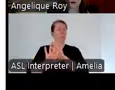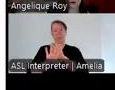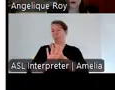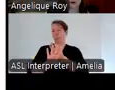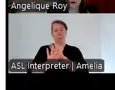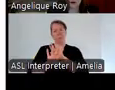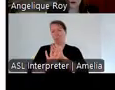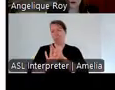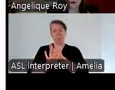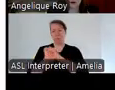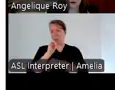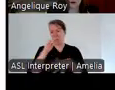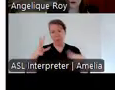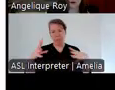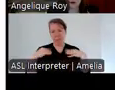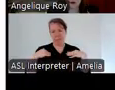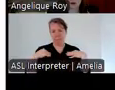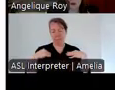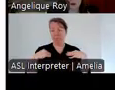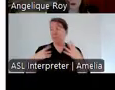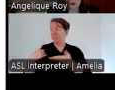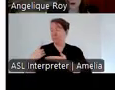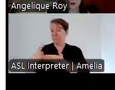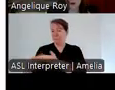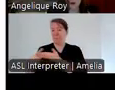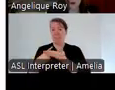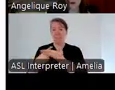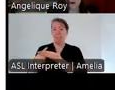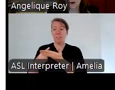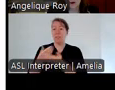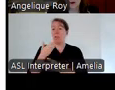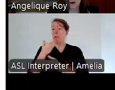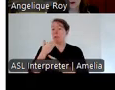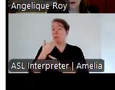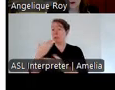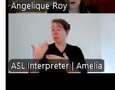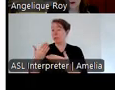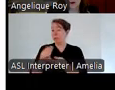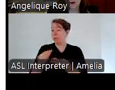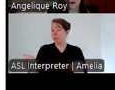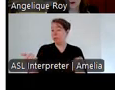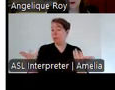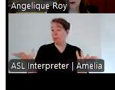So in discussing with our colleagues, we found a good solution by changing all icons to the Queen’s blue,